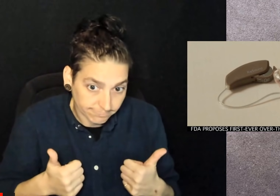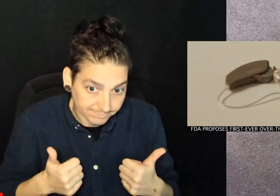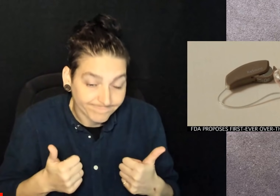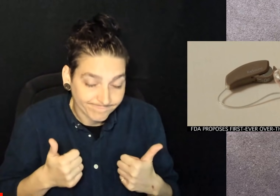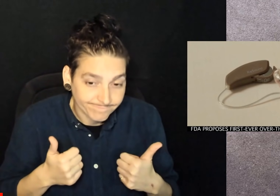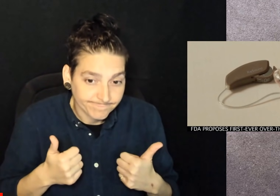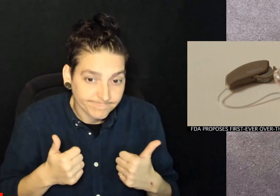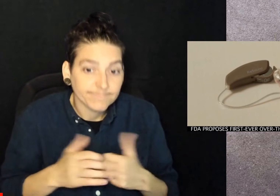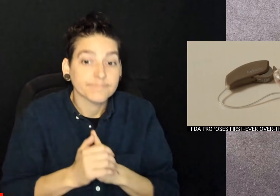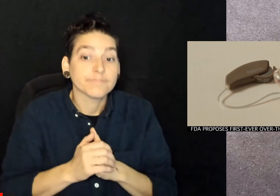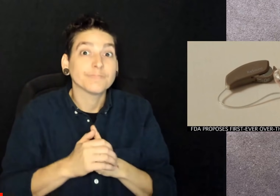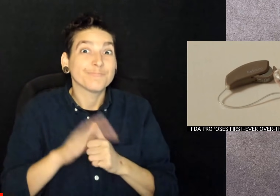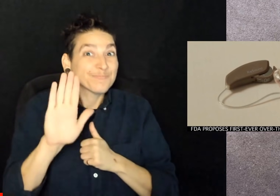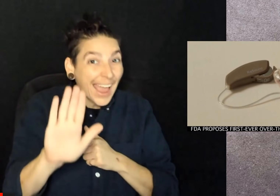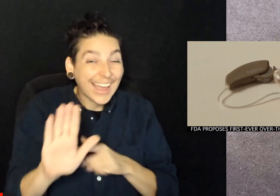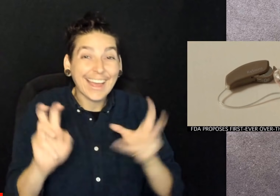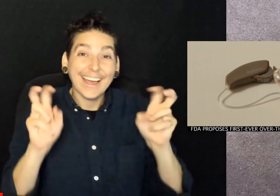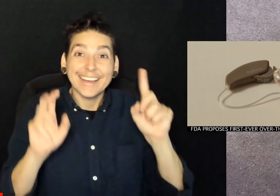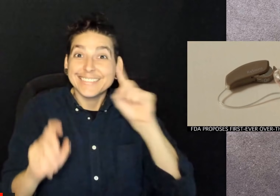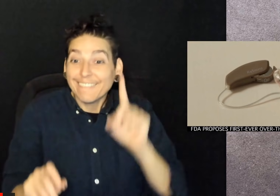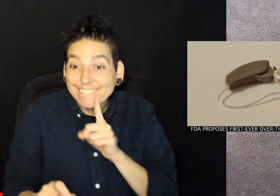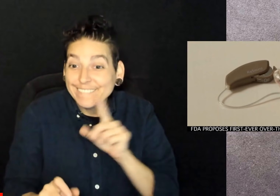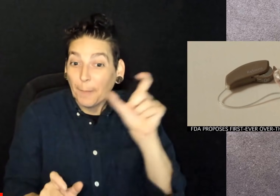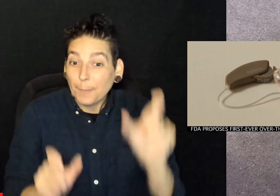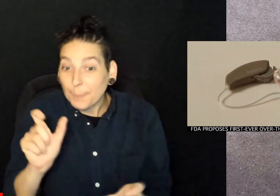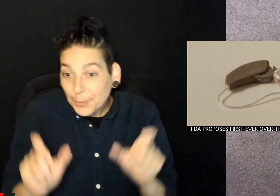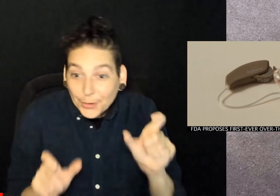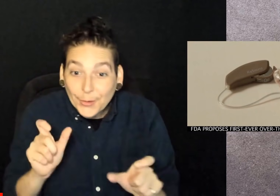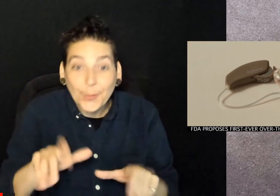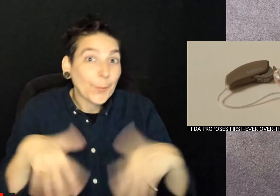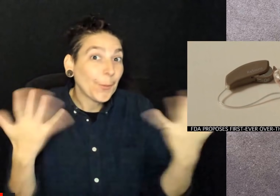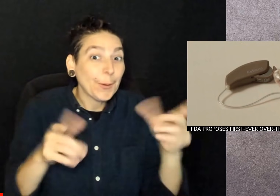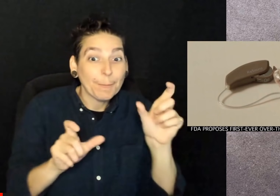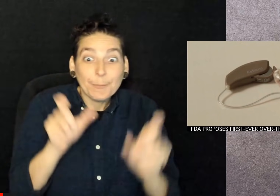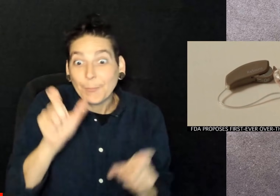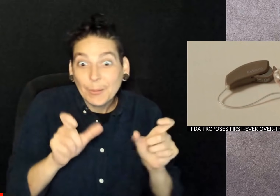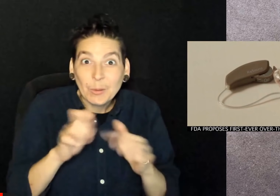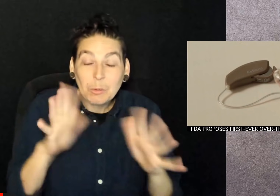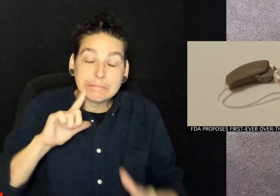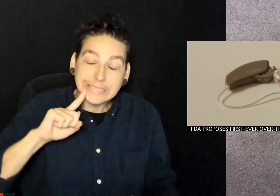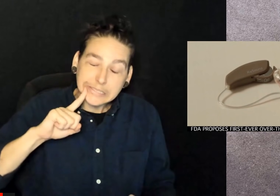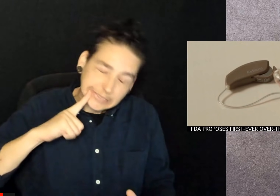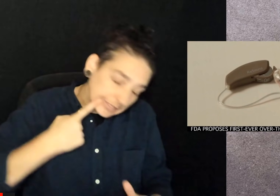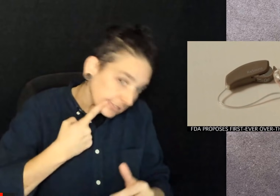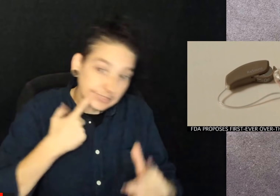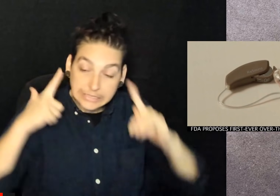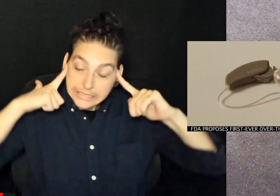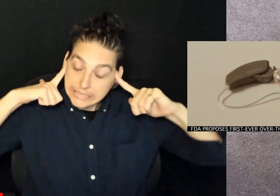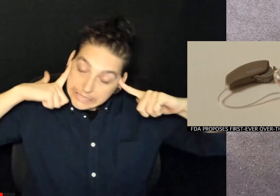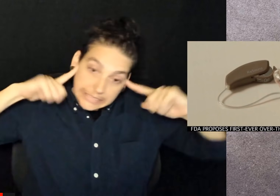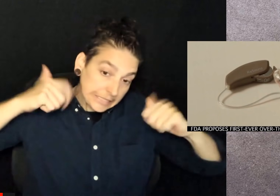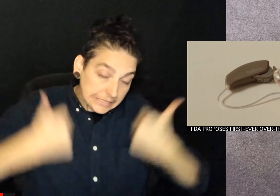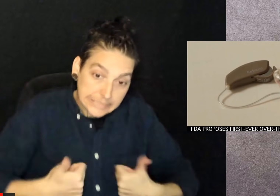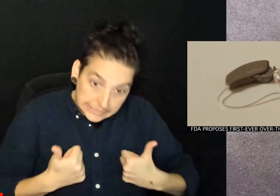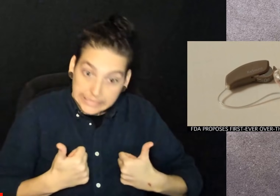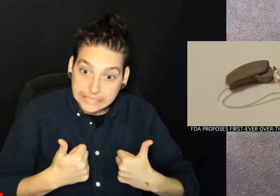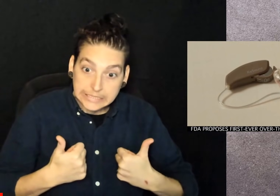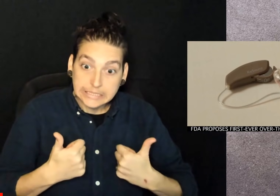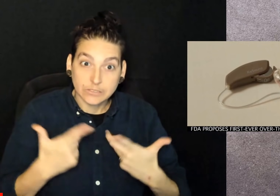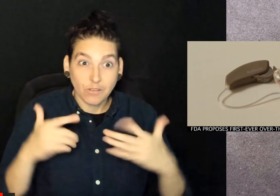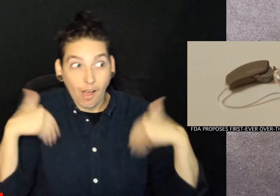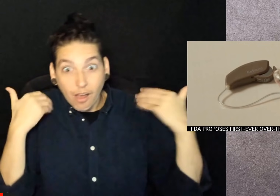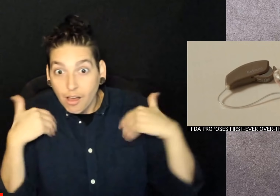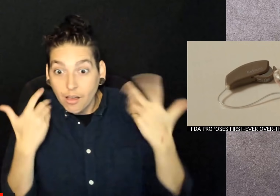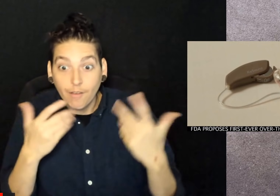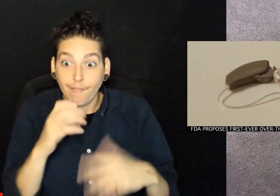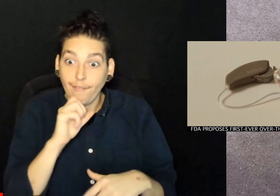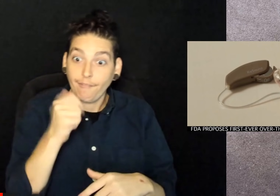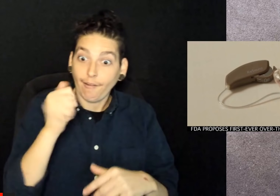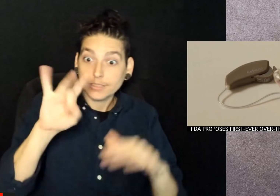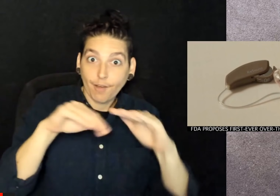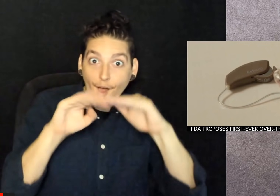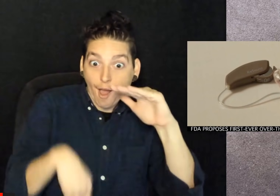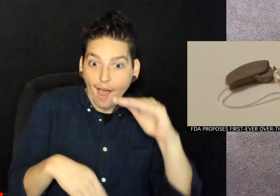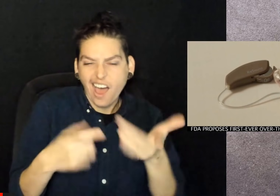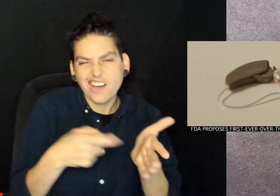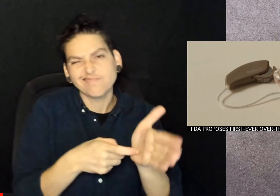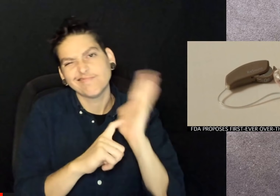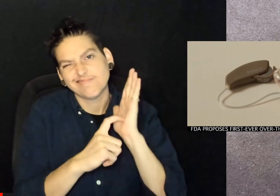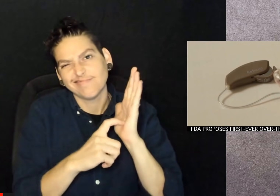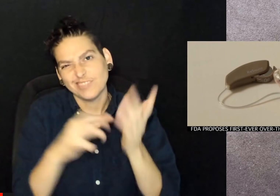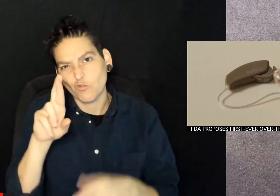hearing loss but people with severe hearing loss or younger than 18 years old would still